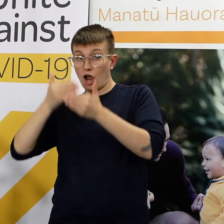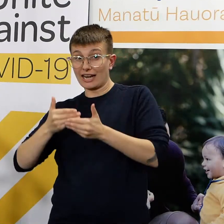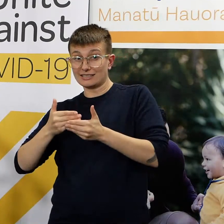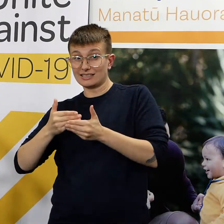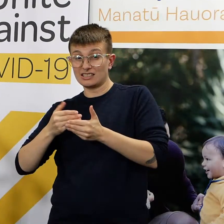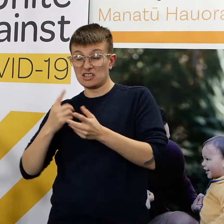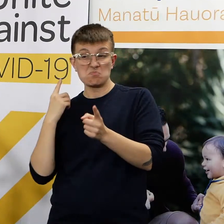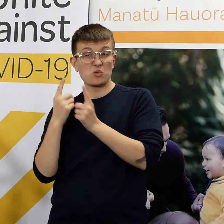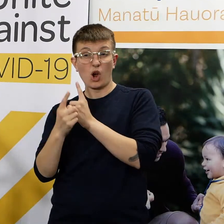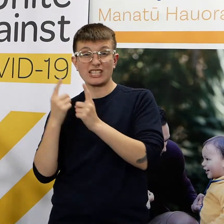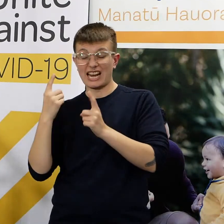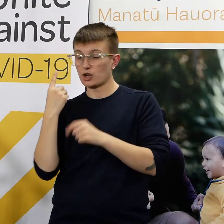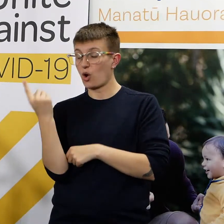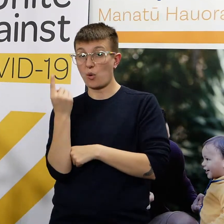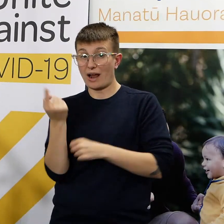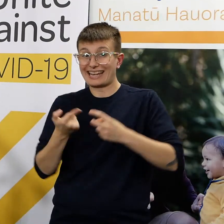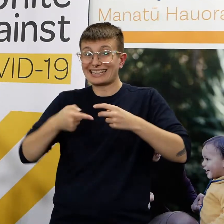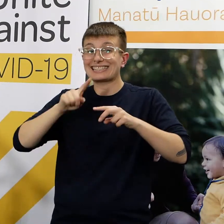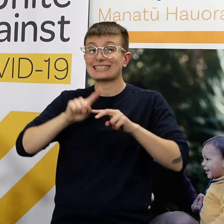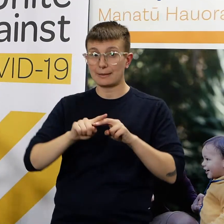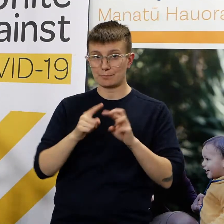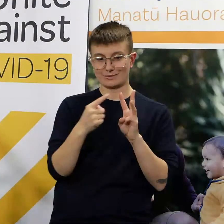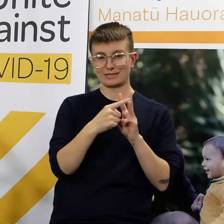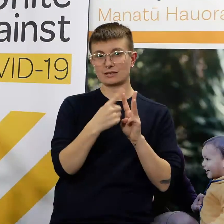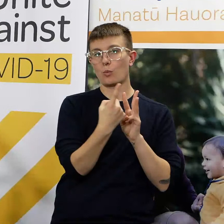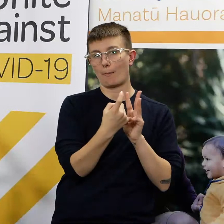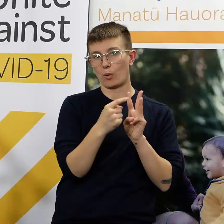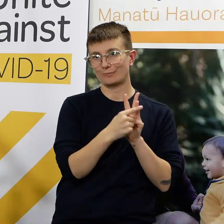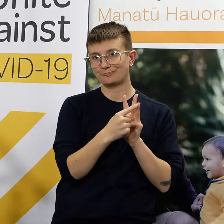been at home. Do you think that contact tracing ability